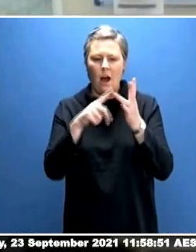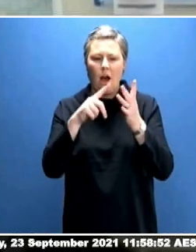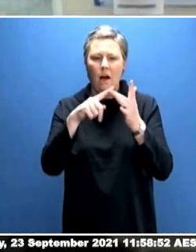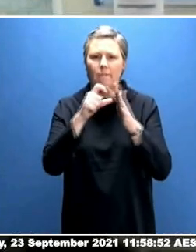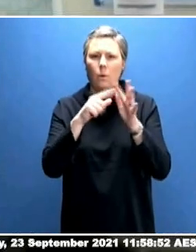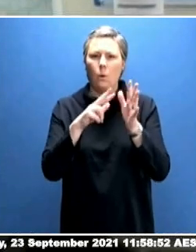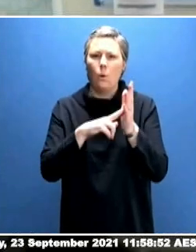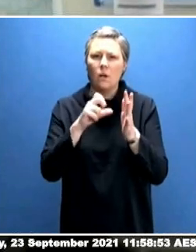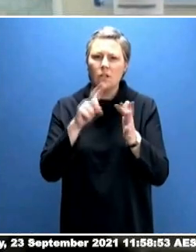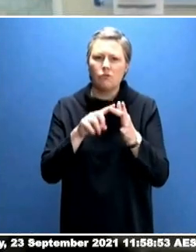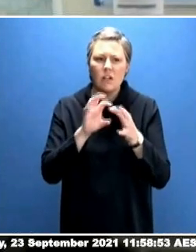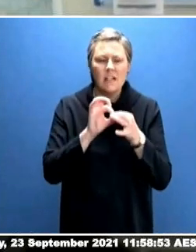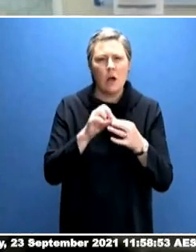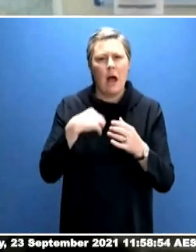so to have an understanding of that.